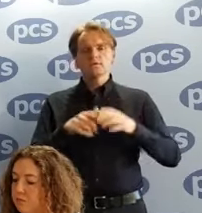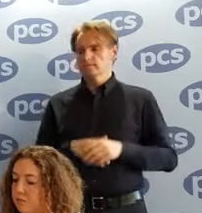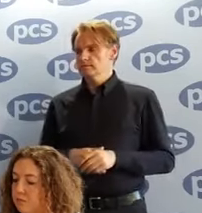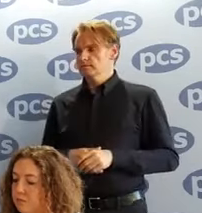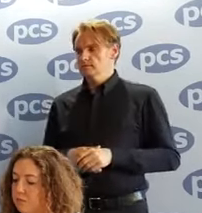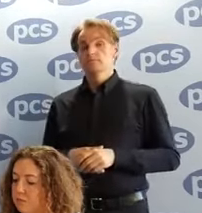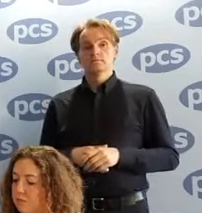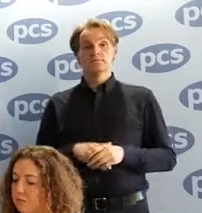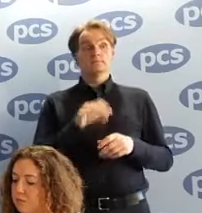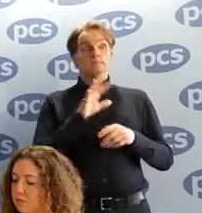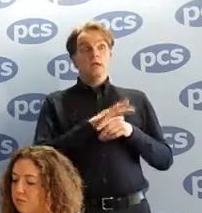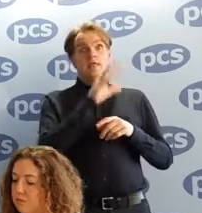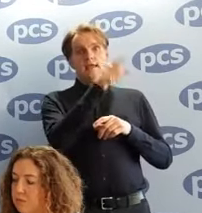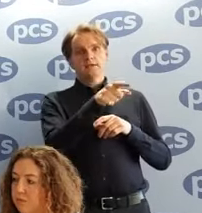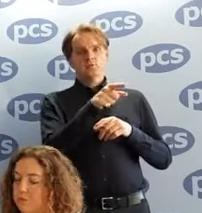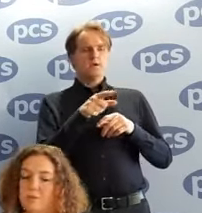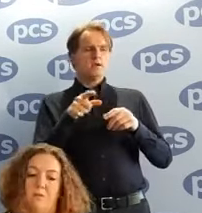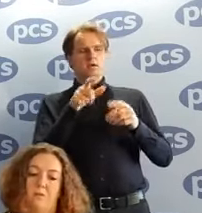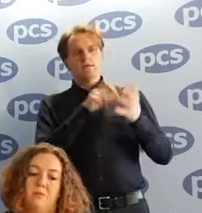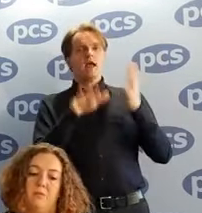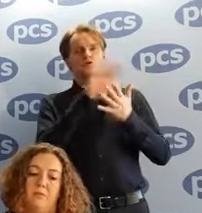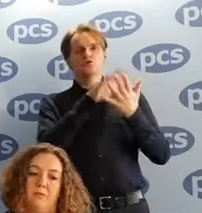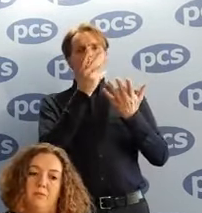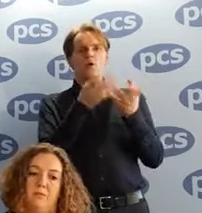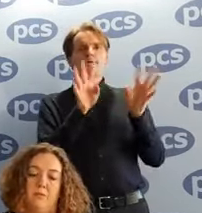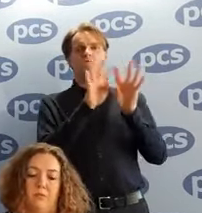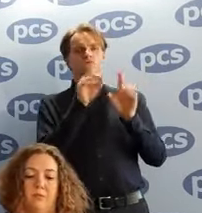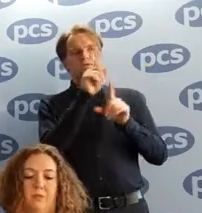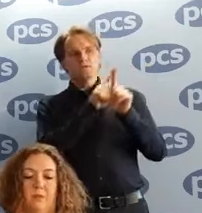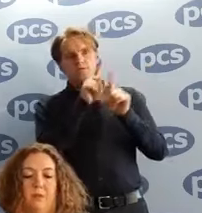assure you that we will be doing everything we can to get the message out